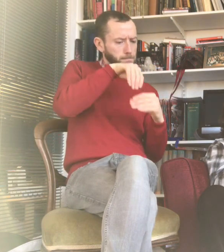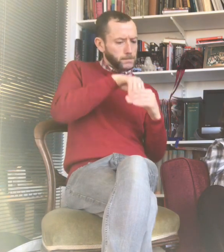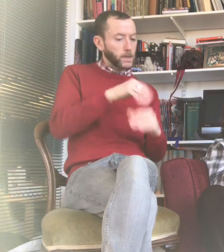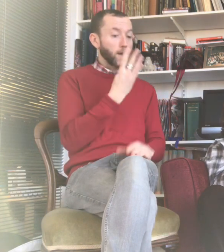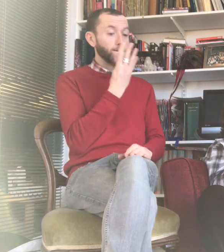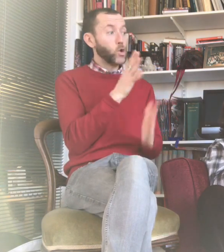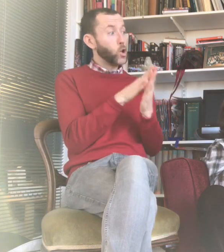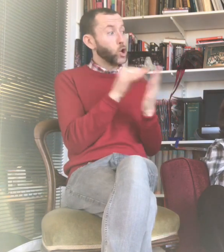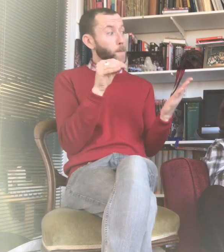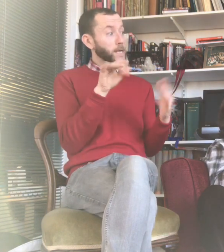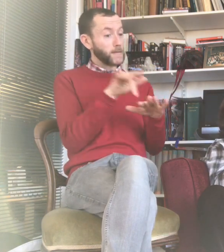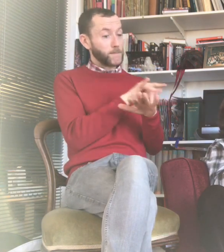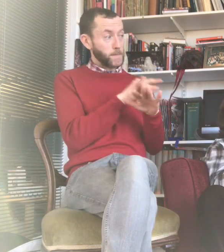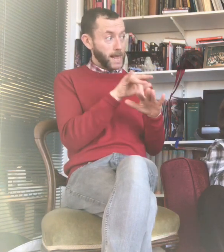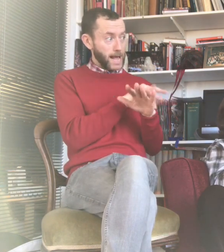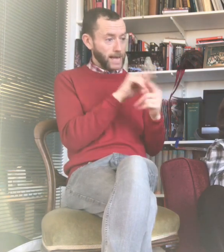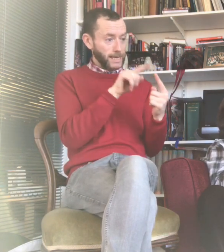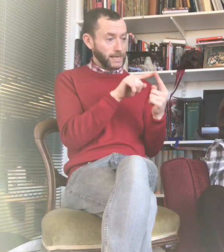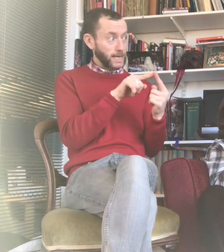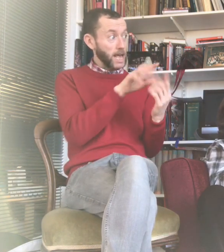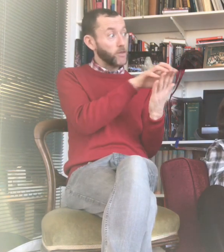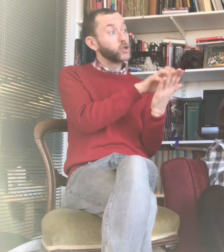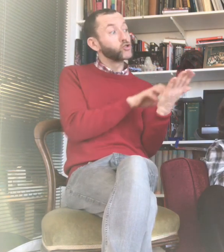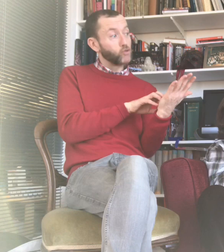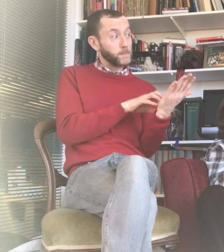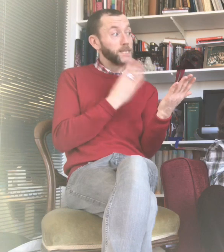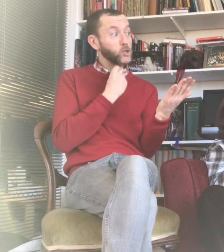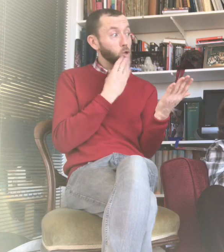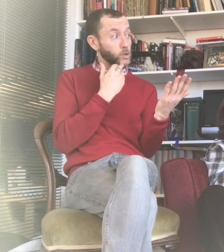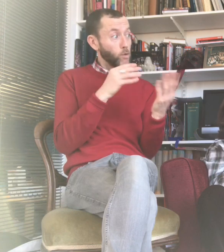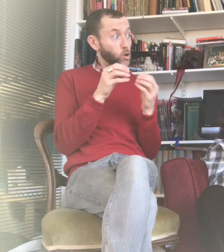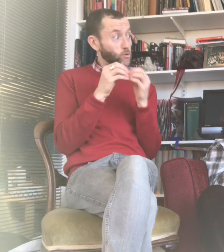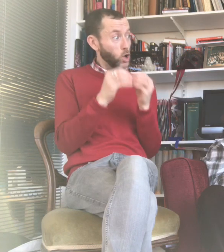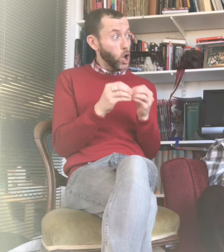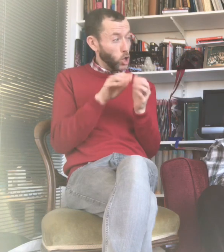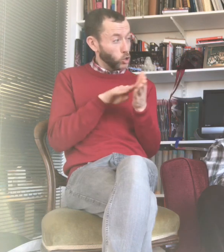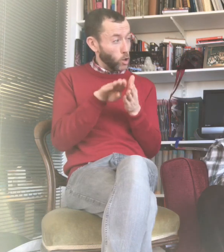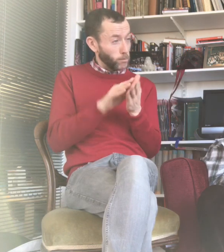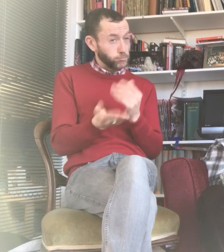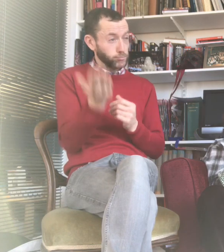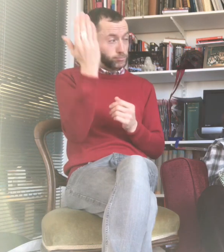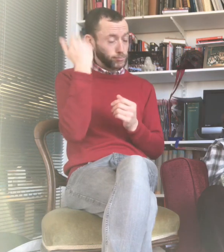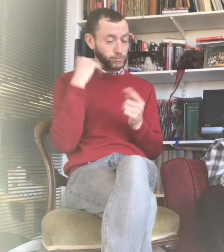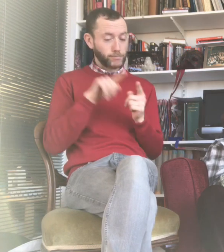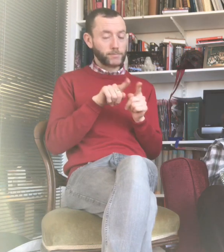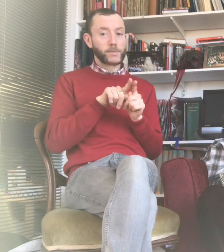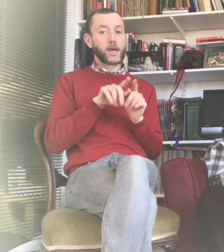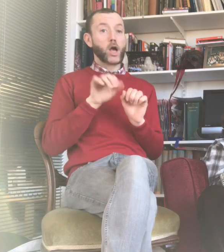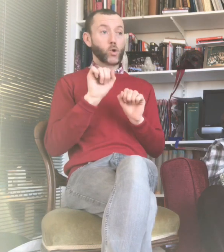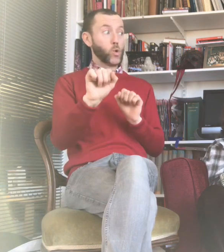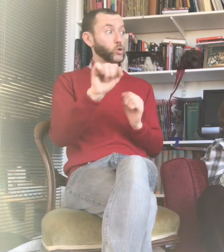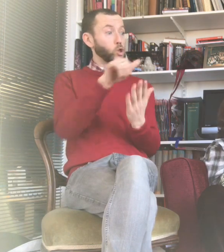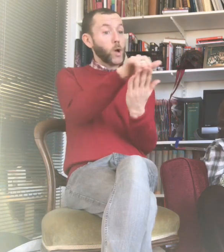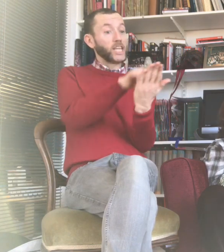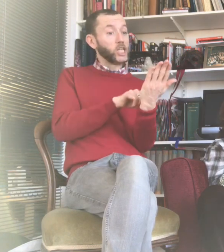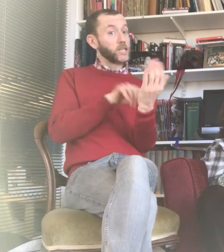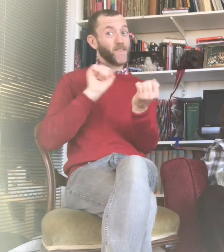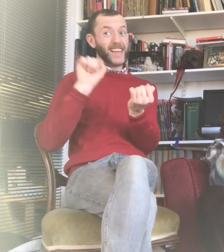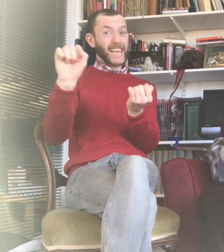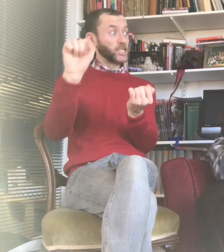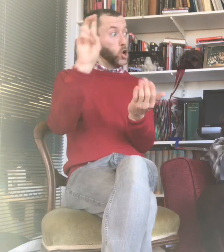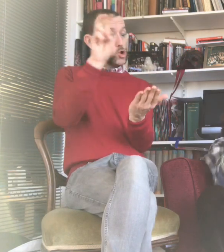the play, which were the scripts he had used in rehearsals, and a sheaf of notes.